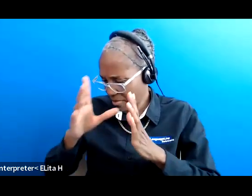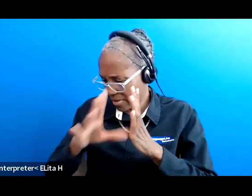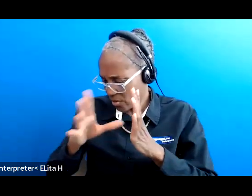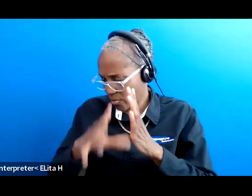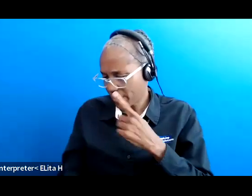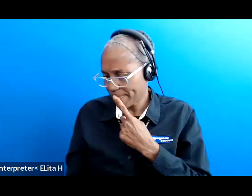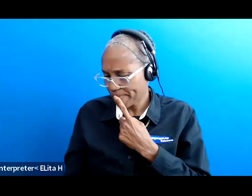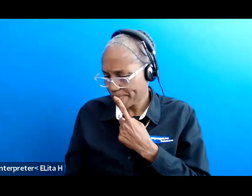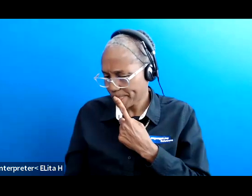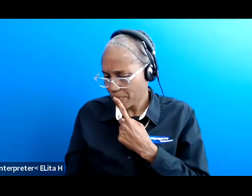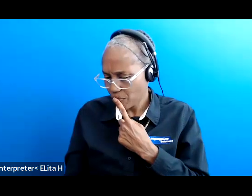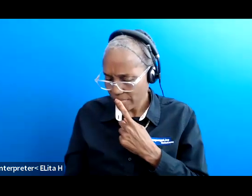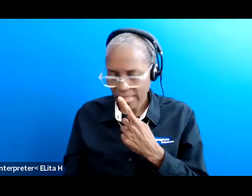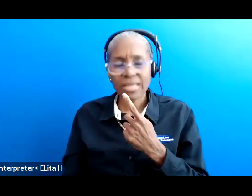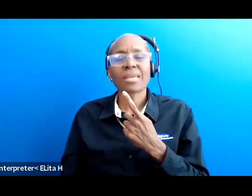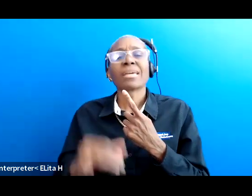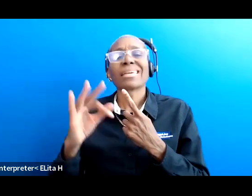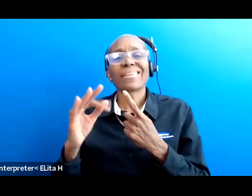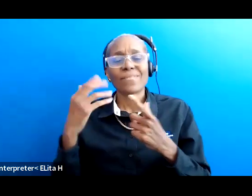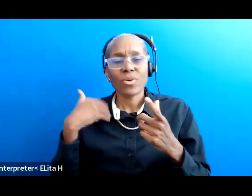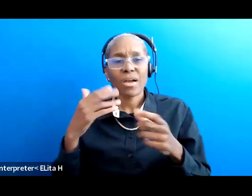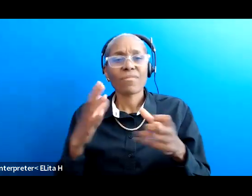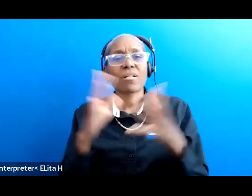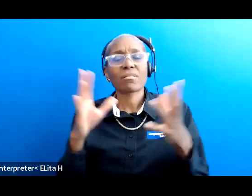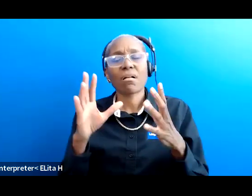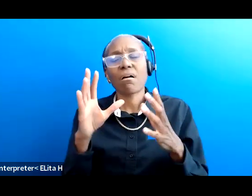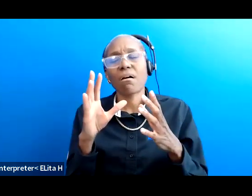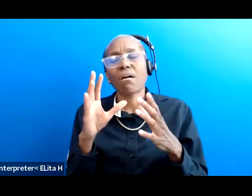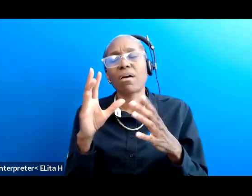When there gets so much stool in your bowel, in a neurogenic bowel,